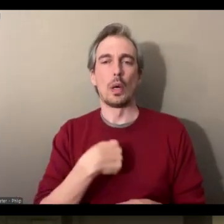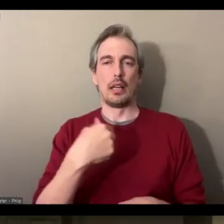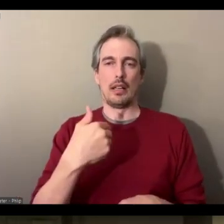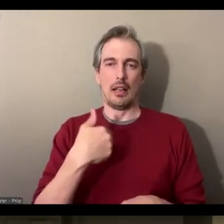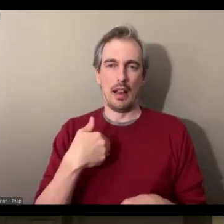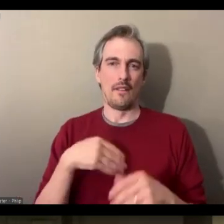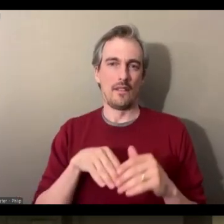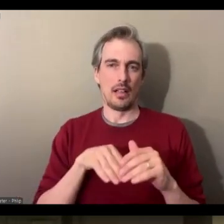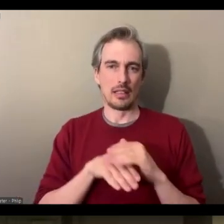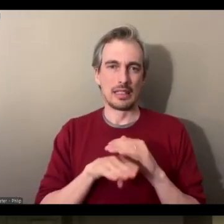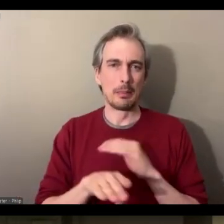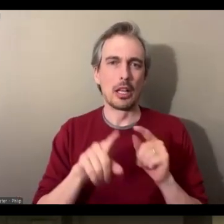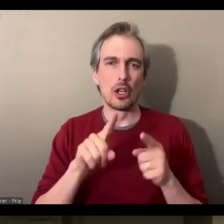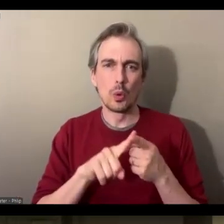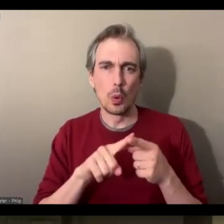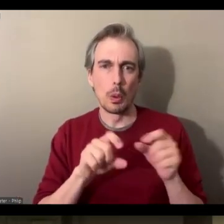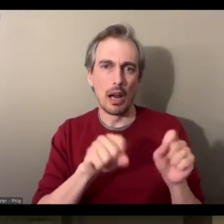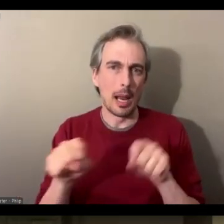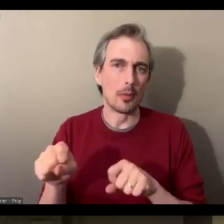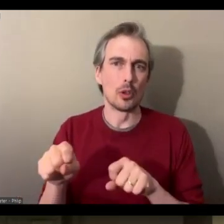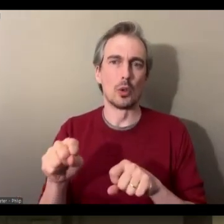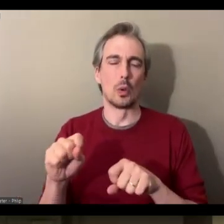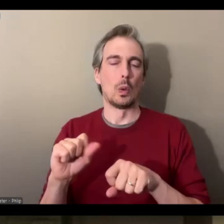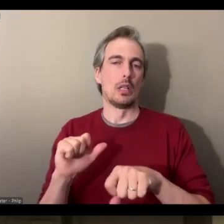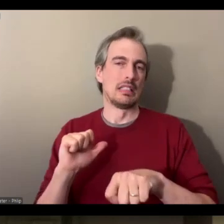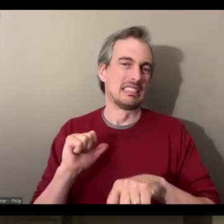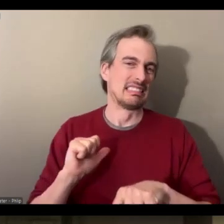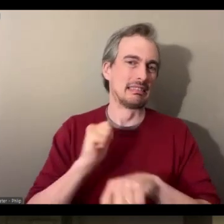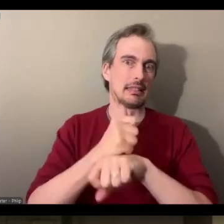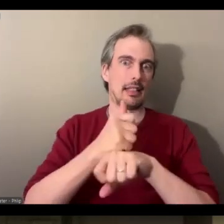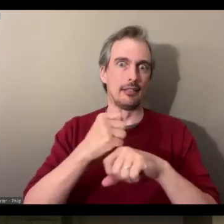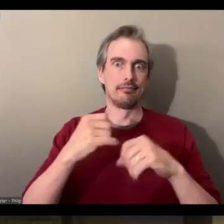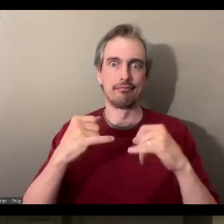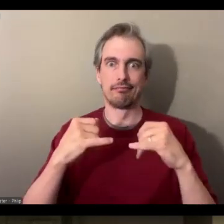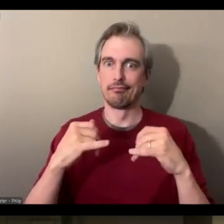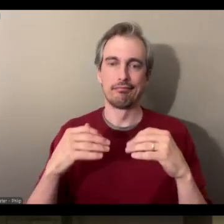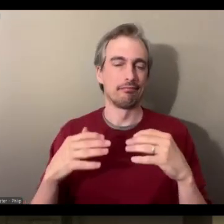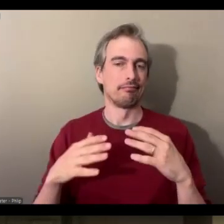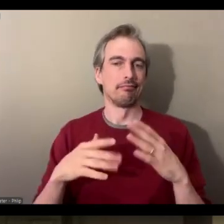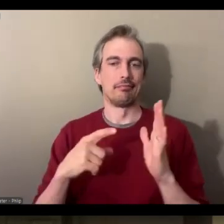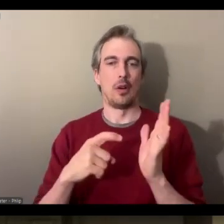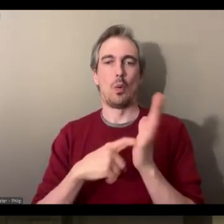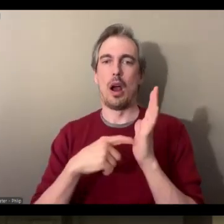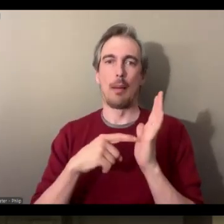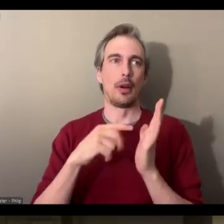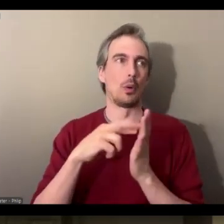set the bar. Beyond ticking all of those legal boxes. We're lucky enough to work with clients